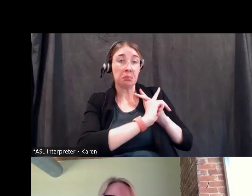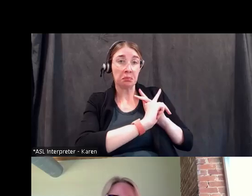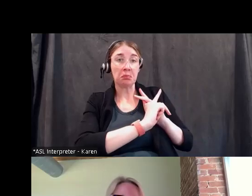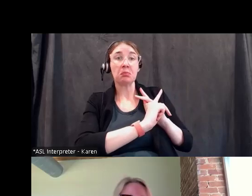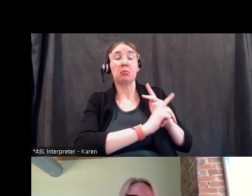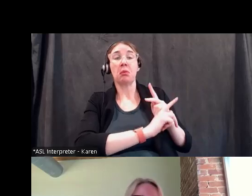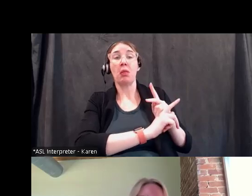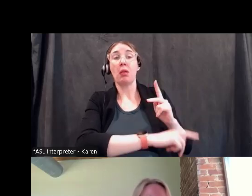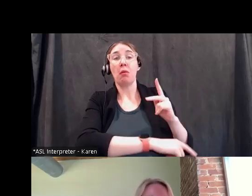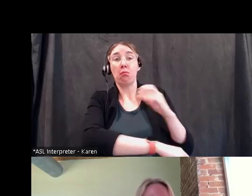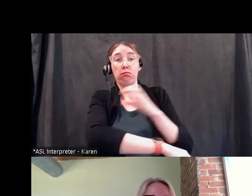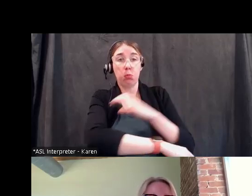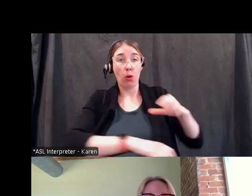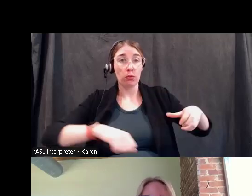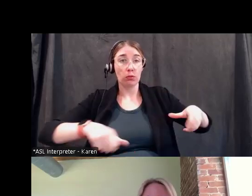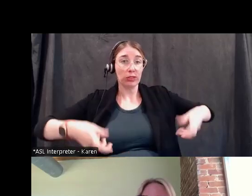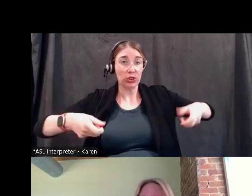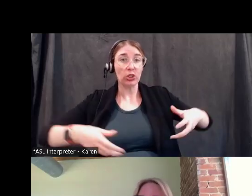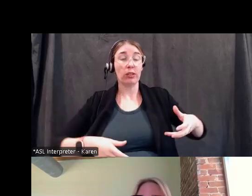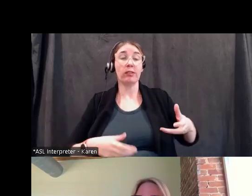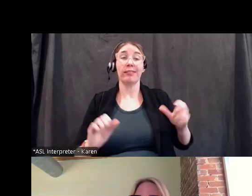which is really super cool. There's a park that I go to quite